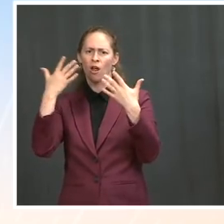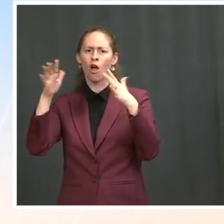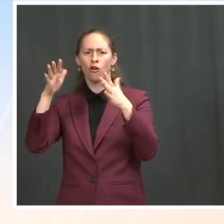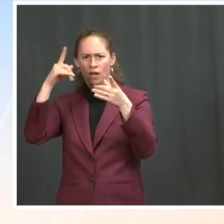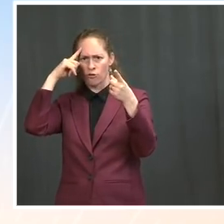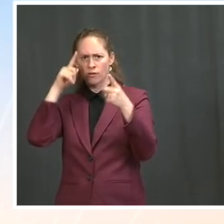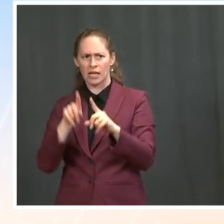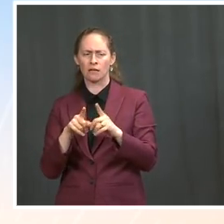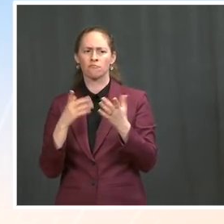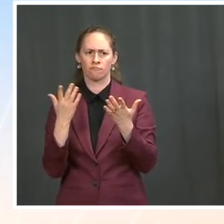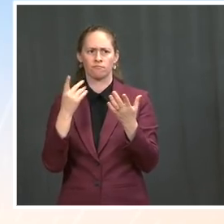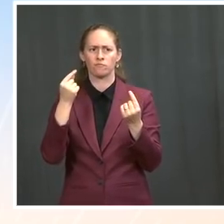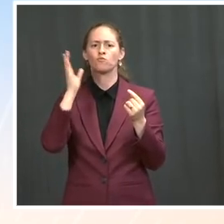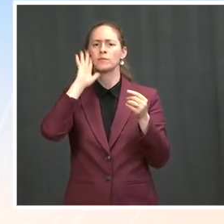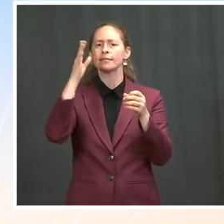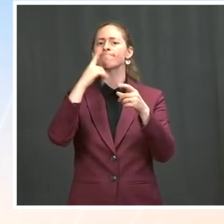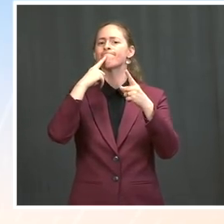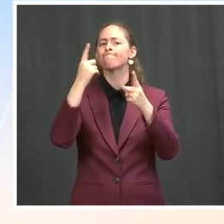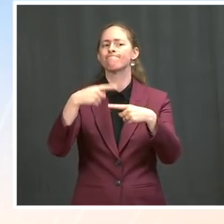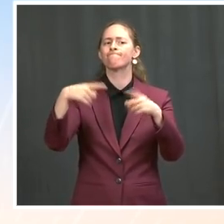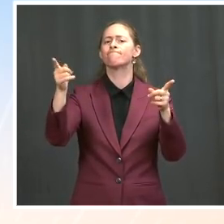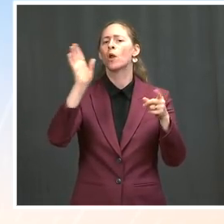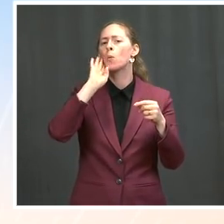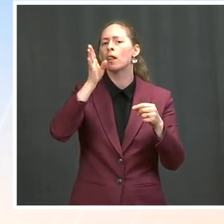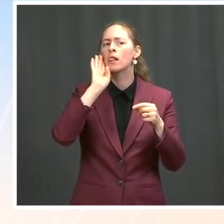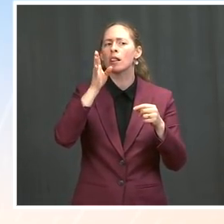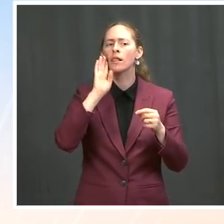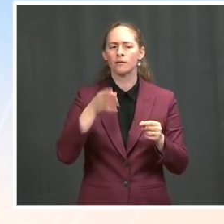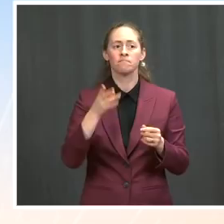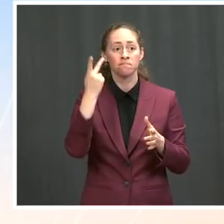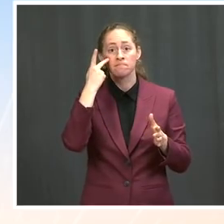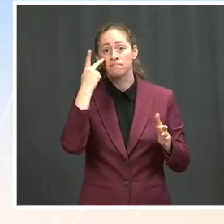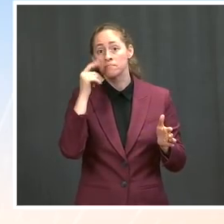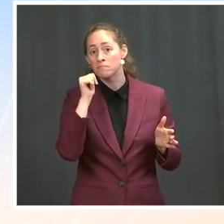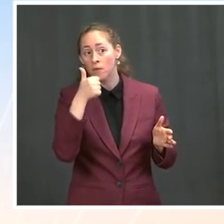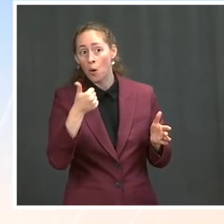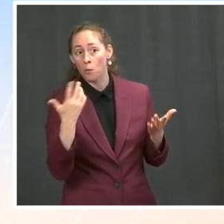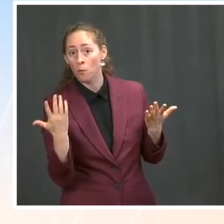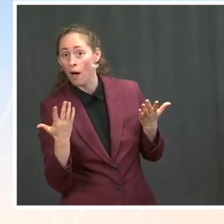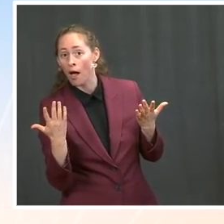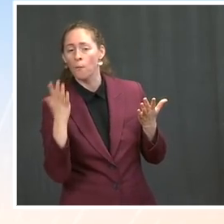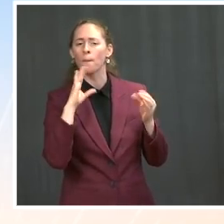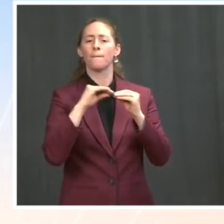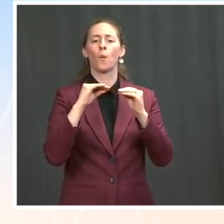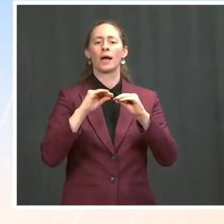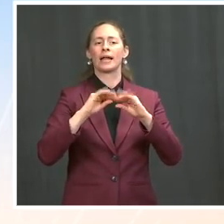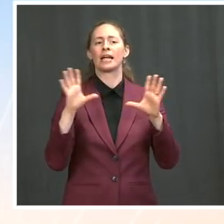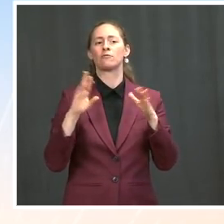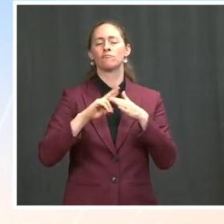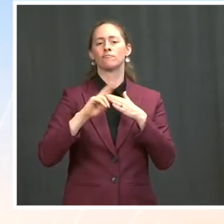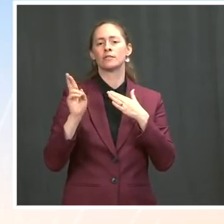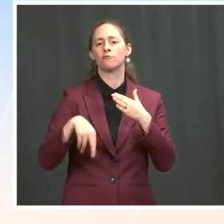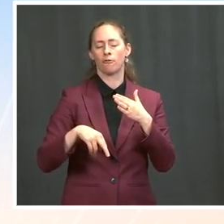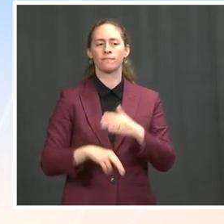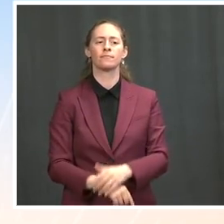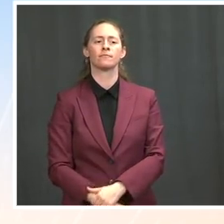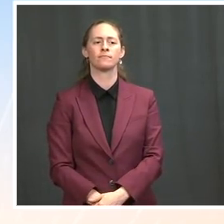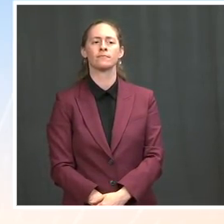So, look, I think, as we look to tomorrow, what's clear and where we -- what we're measuring, I think, is: